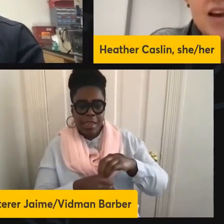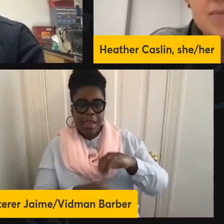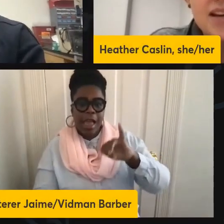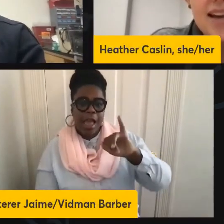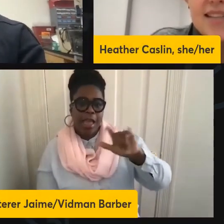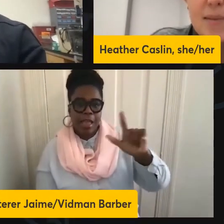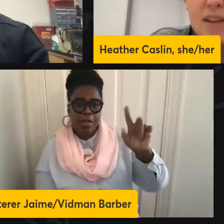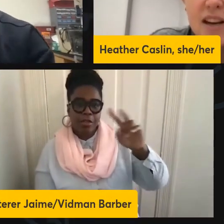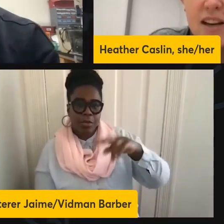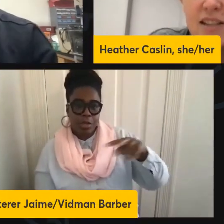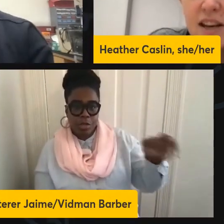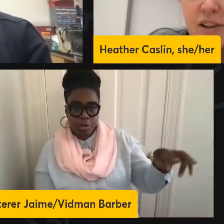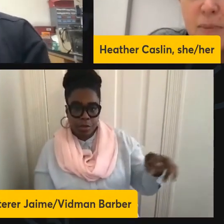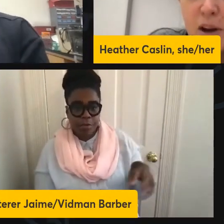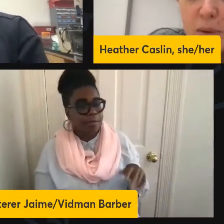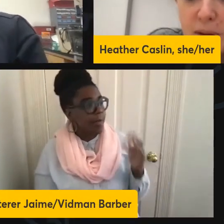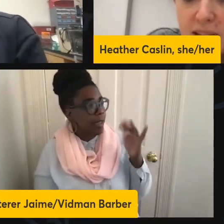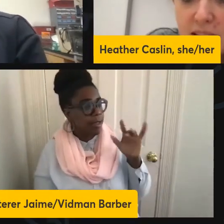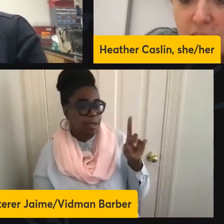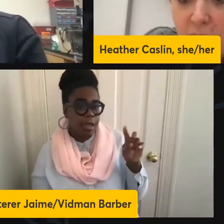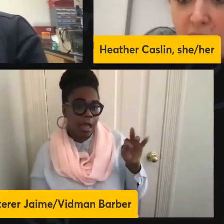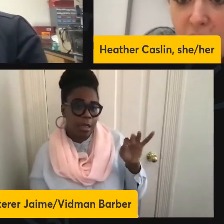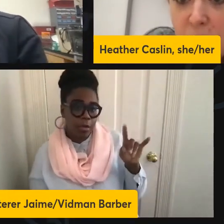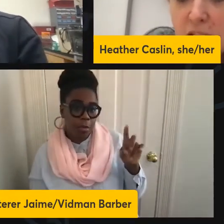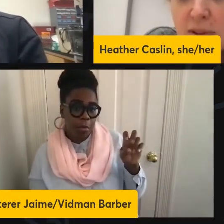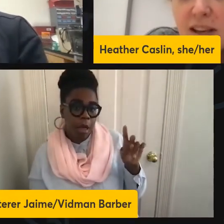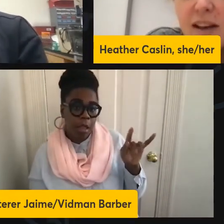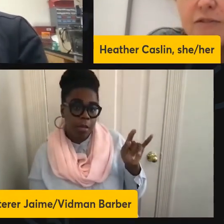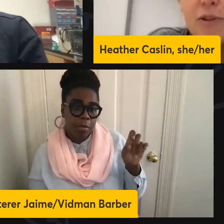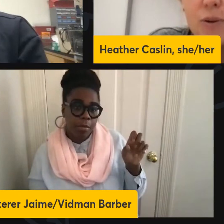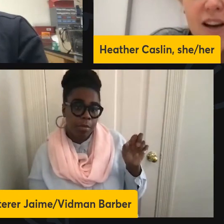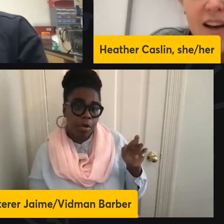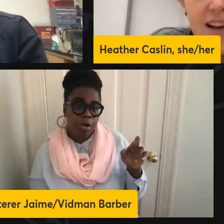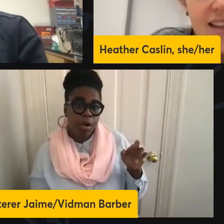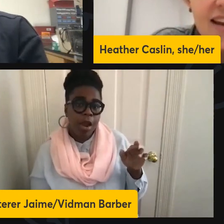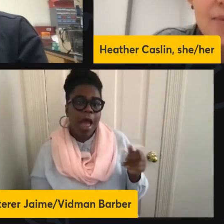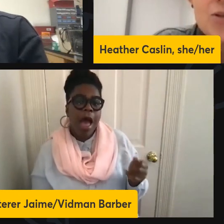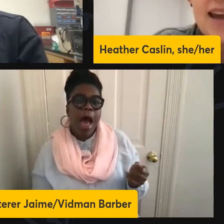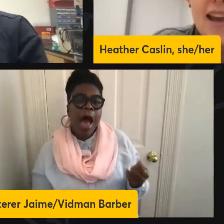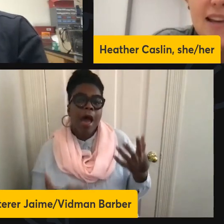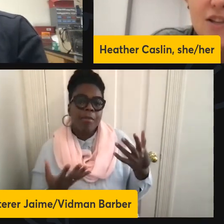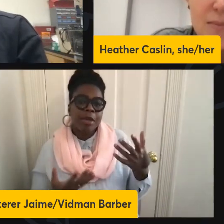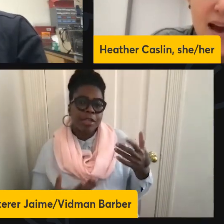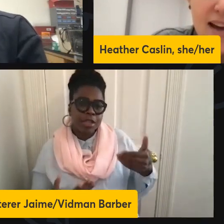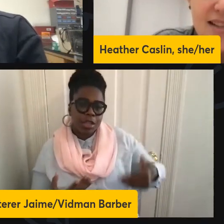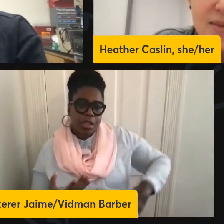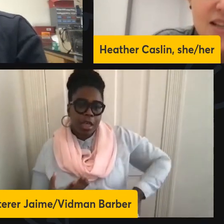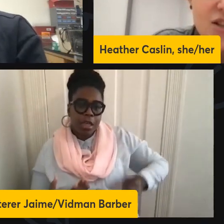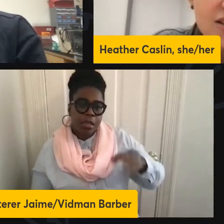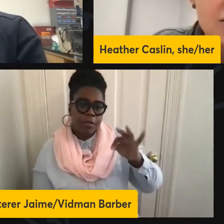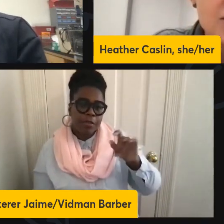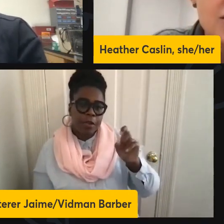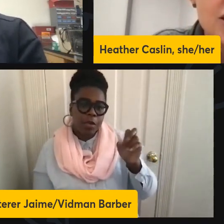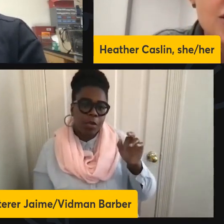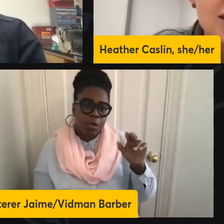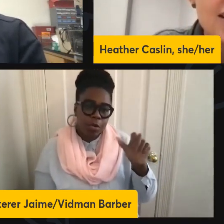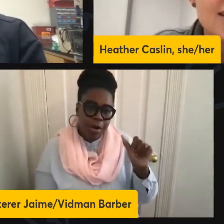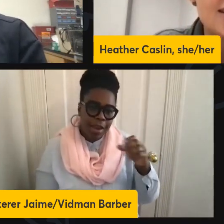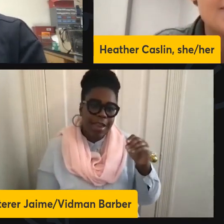And kind of similar, Donald Palmer wants to know, how much would the gut flora and then how much would age impact some of these transcriptional changes?